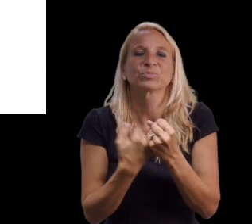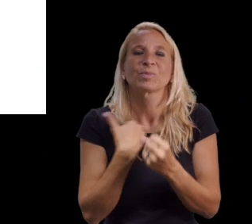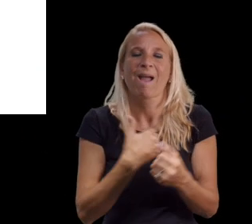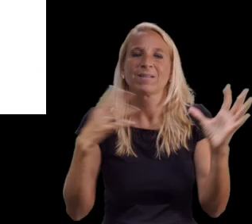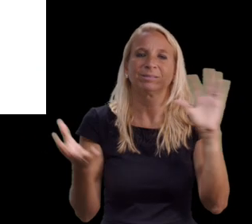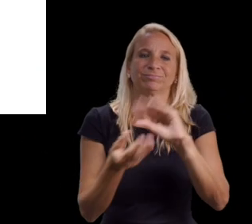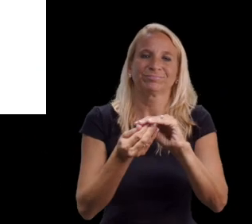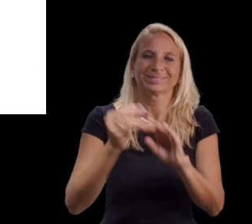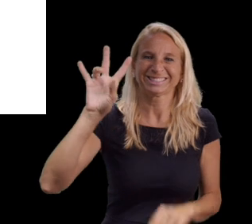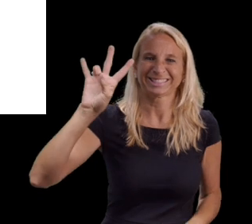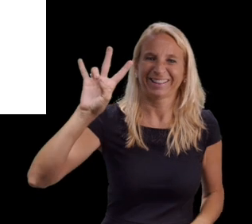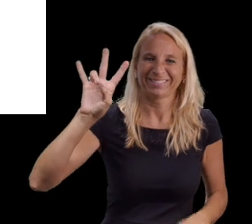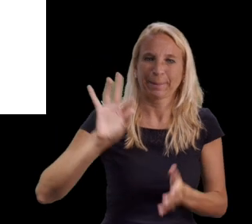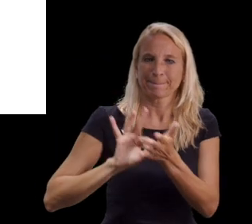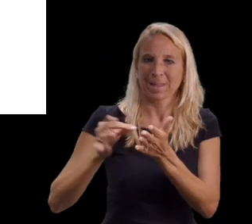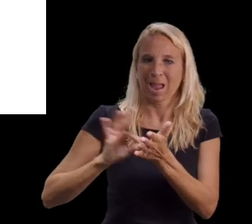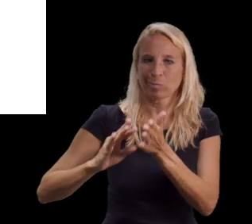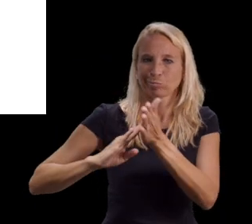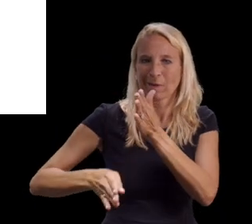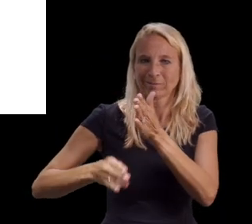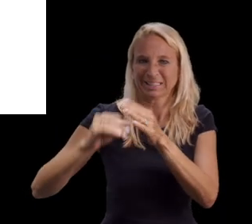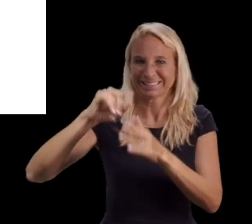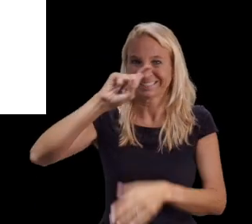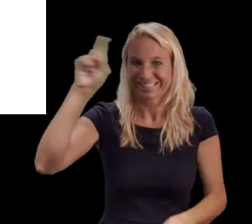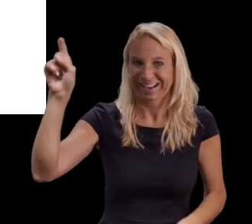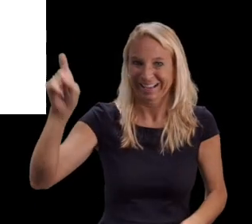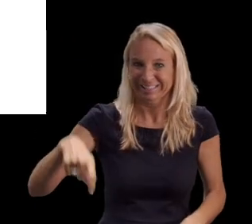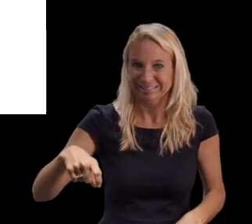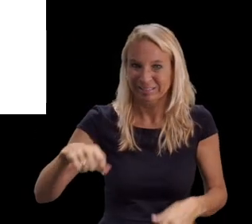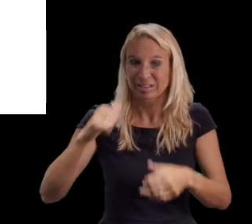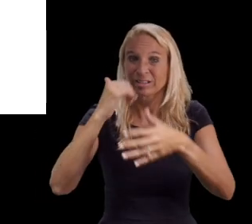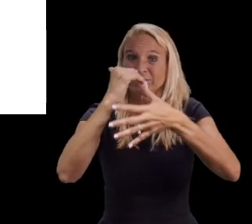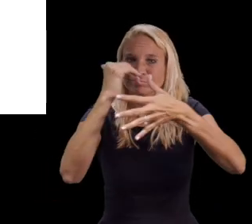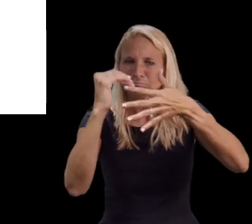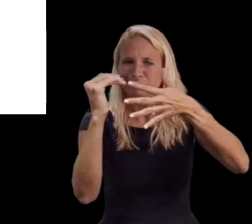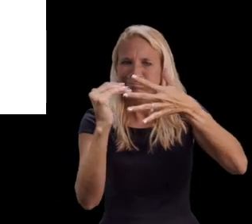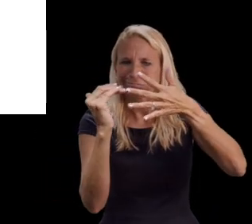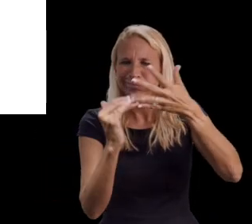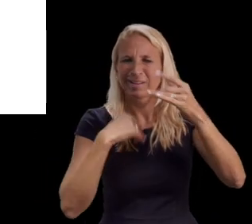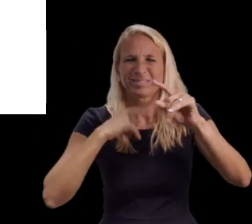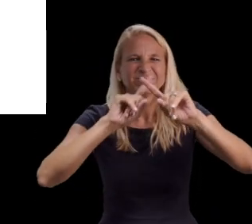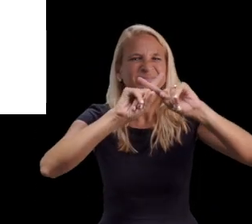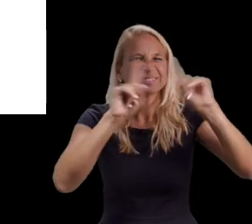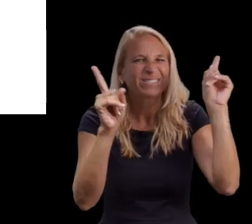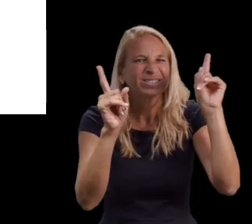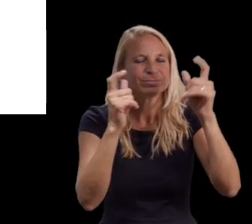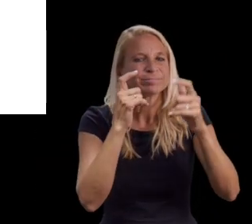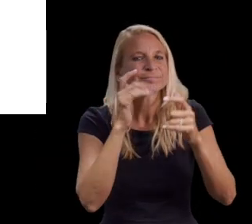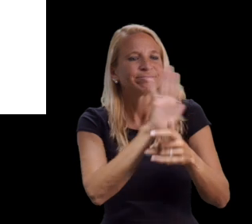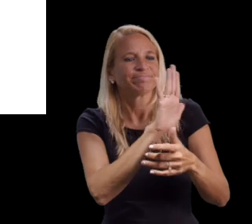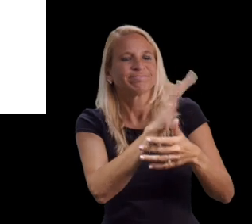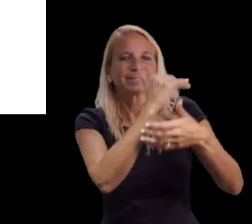We have seven Medicaid waivers in Texas, each one has its own interest list.